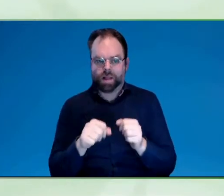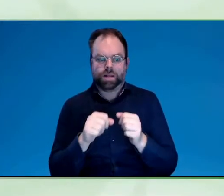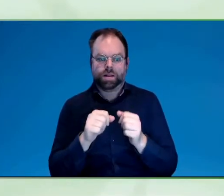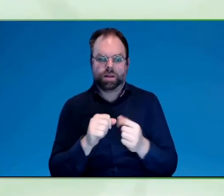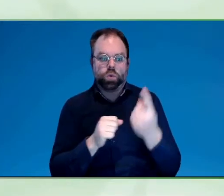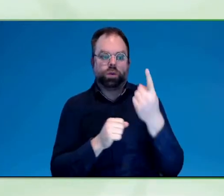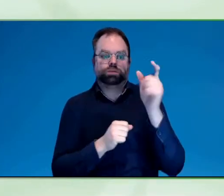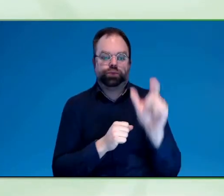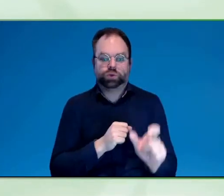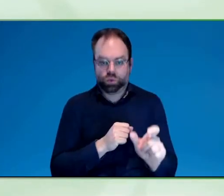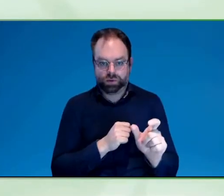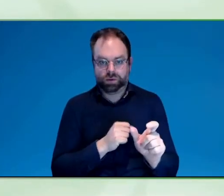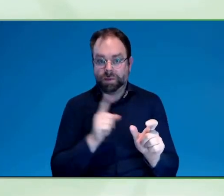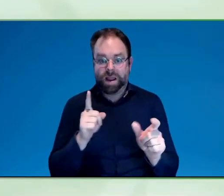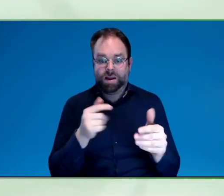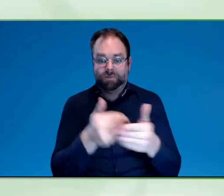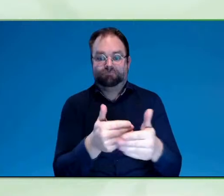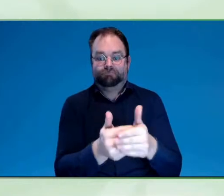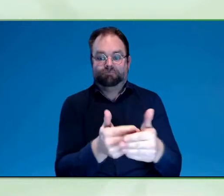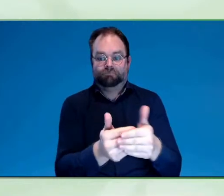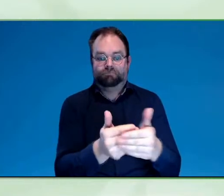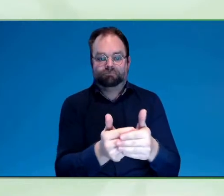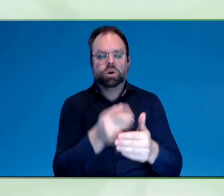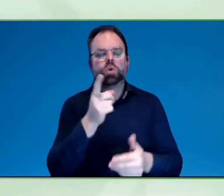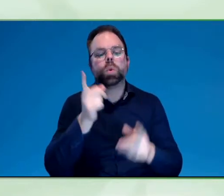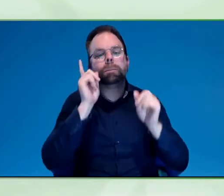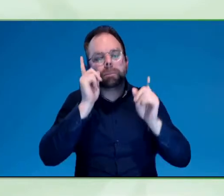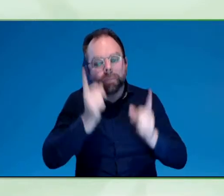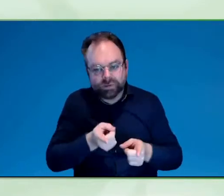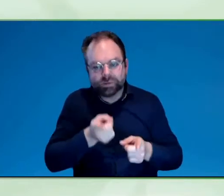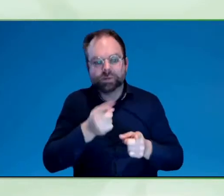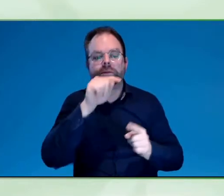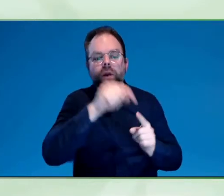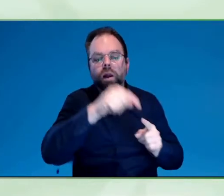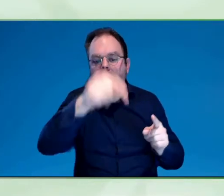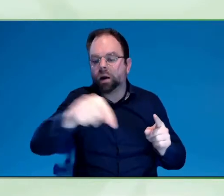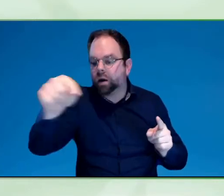You can imagine someone with a visual impairment who struggles to read a traditional printed book.